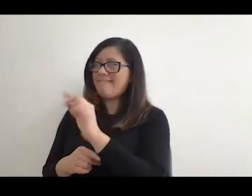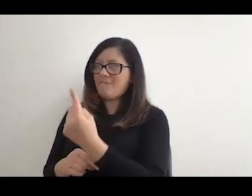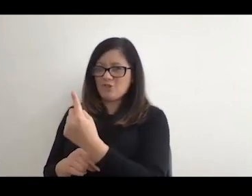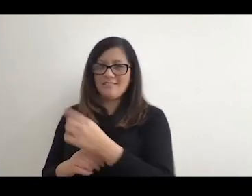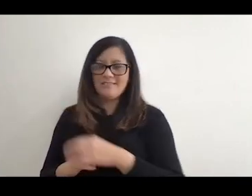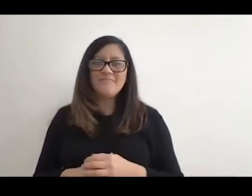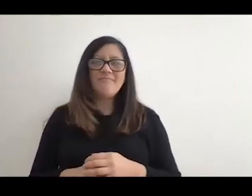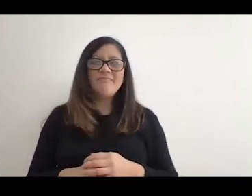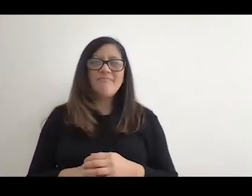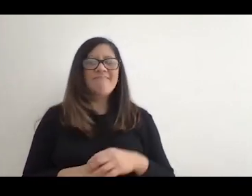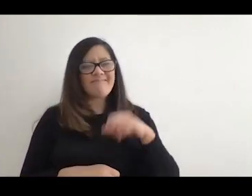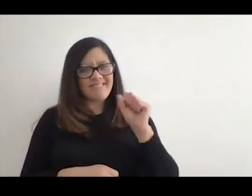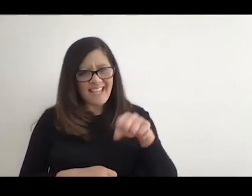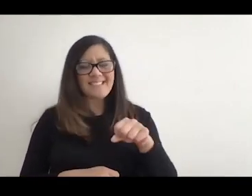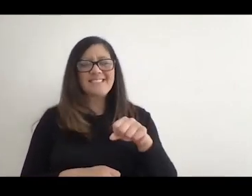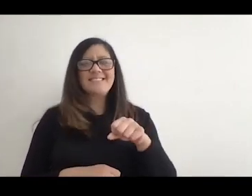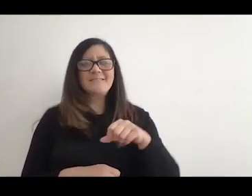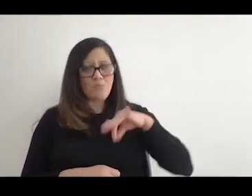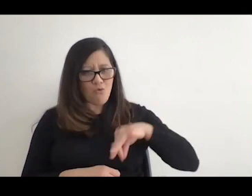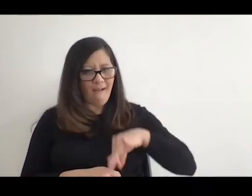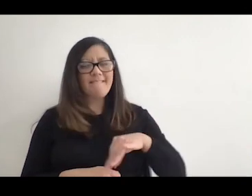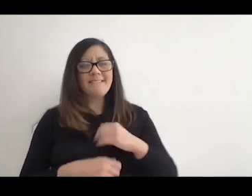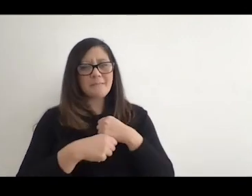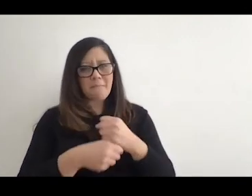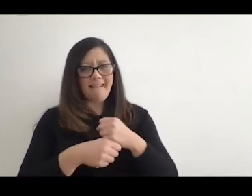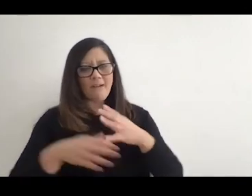That you have to go through. And then you know,